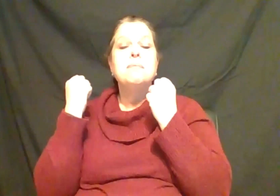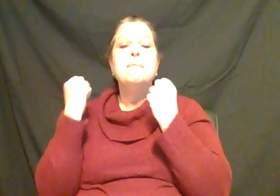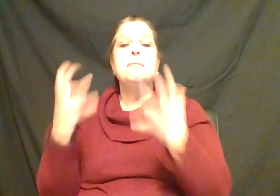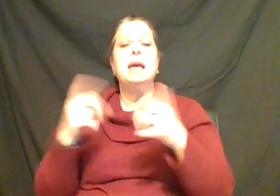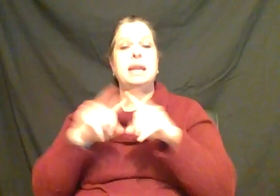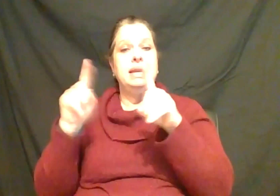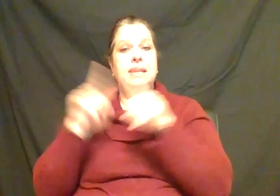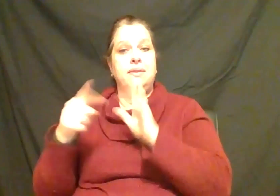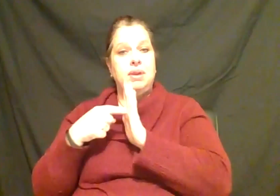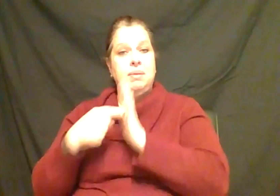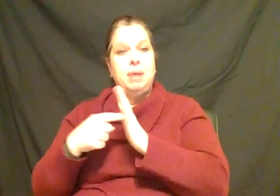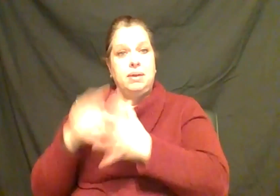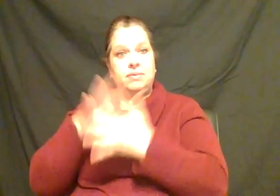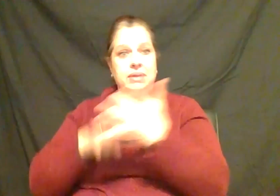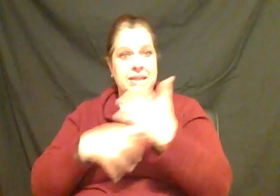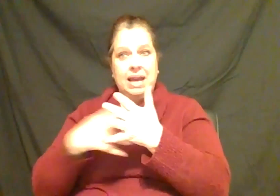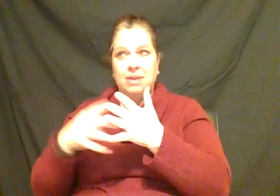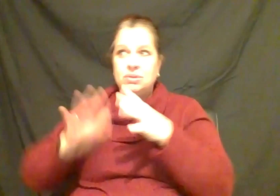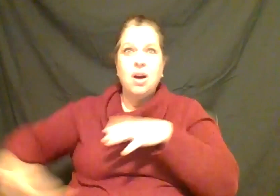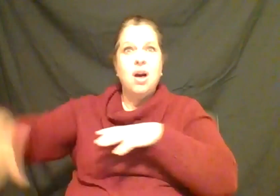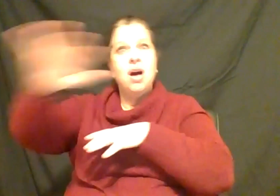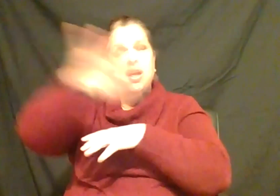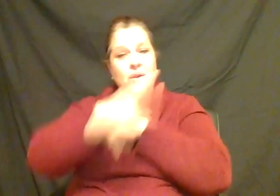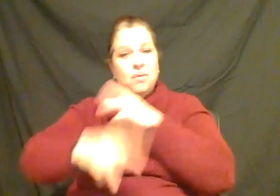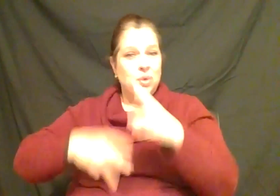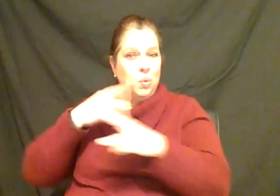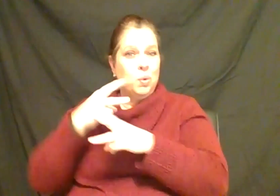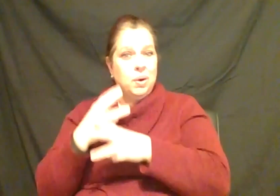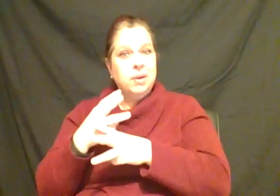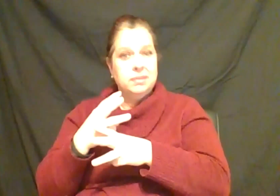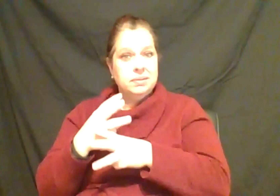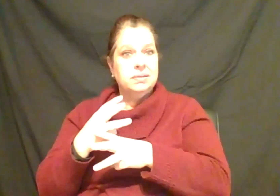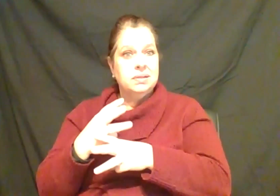schedules across our country and really even the world with our dodea schools or dodea schools